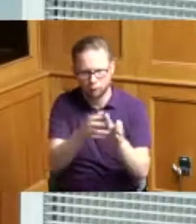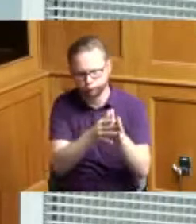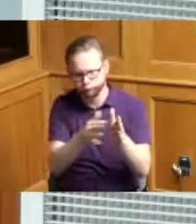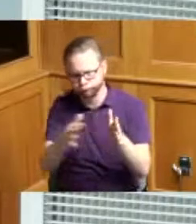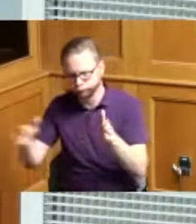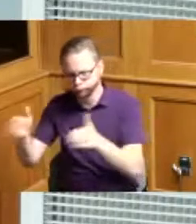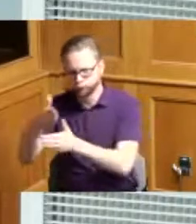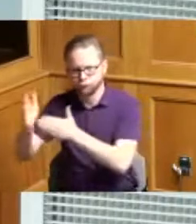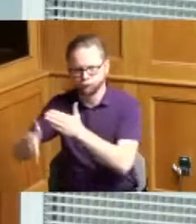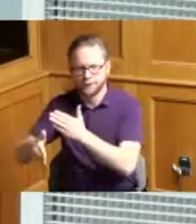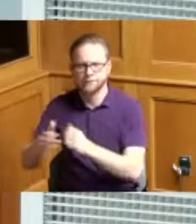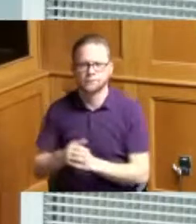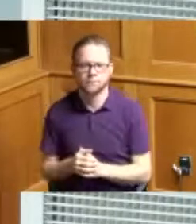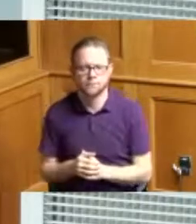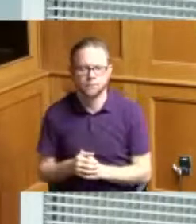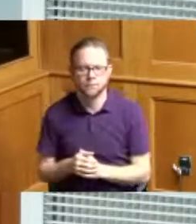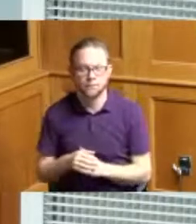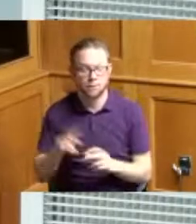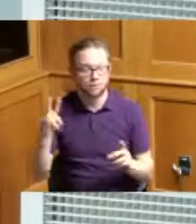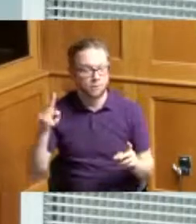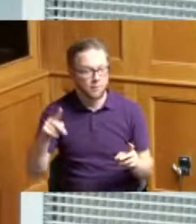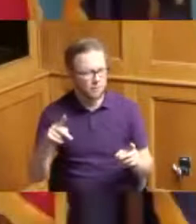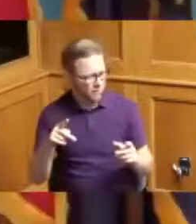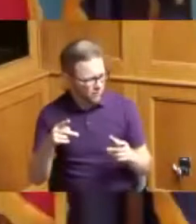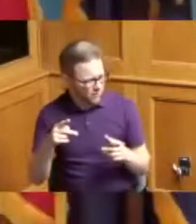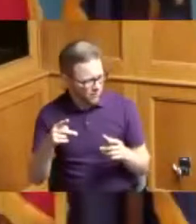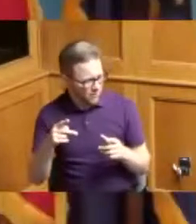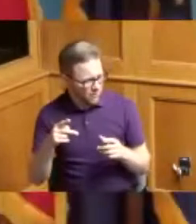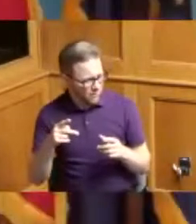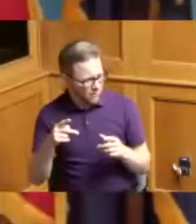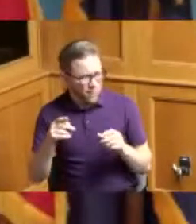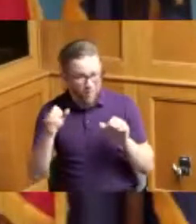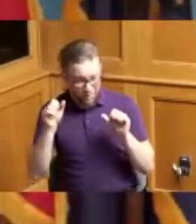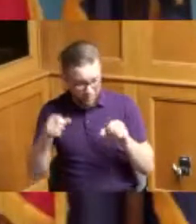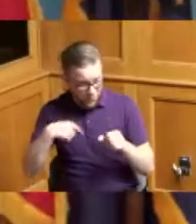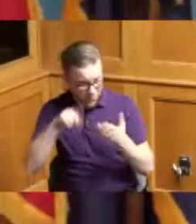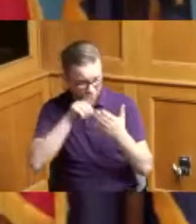if we could look Director Patton we could look into that text messaging I think that's something